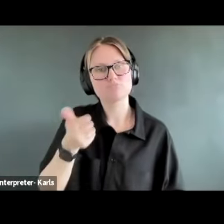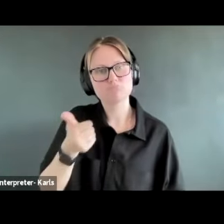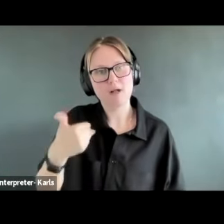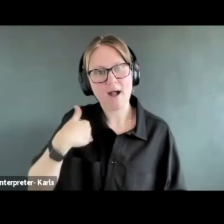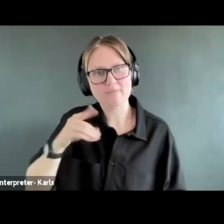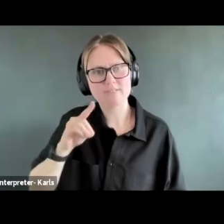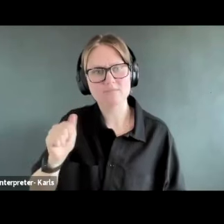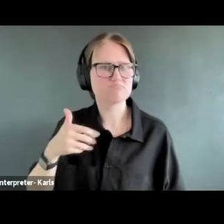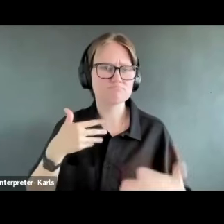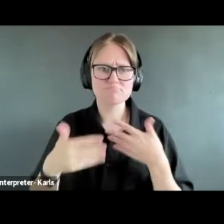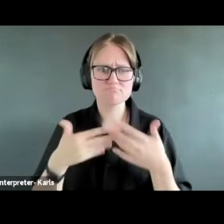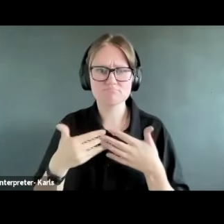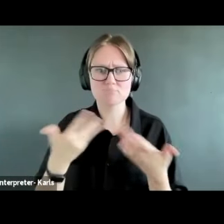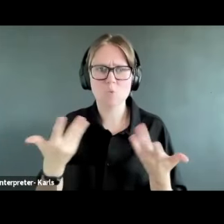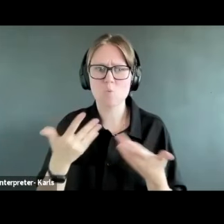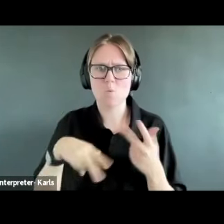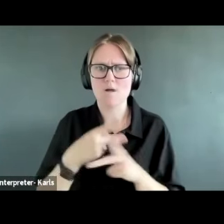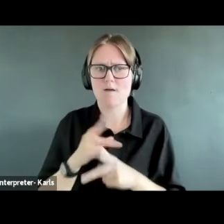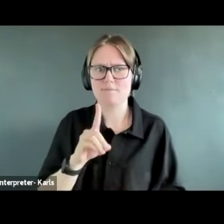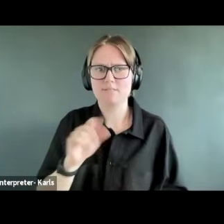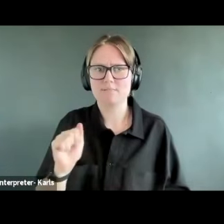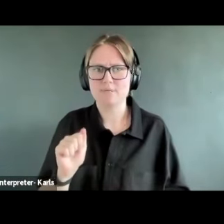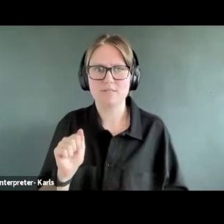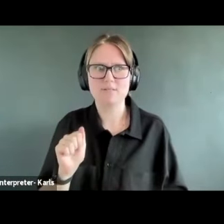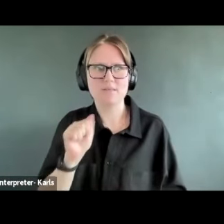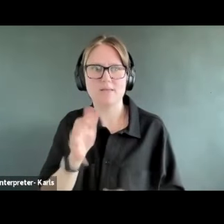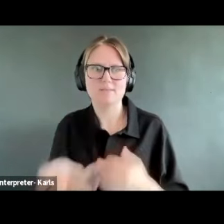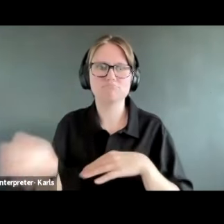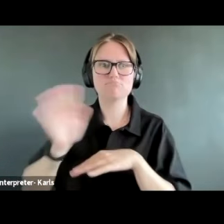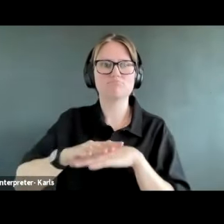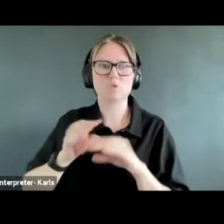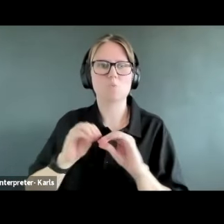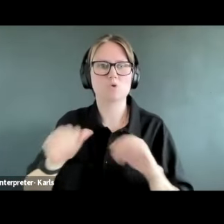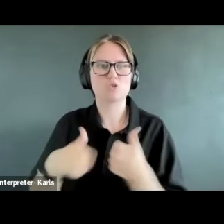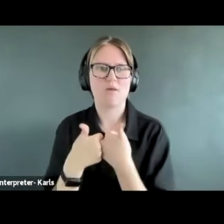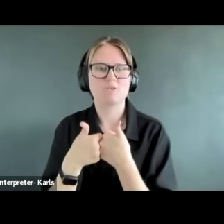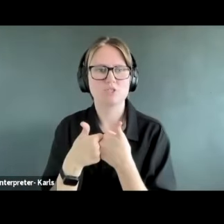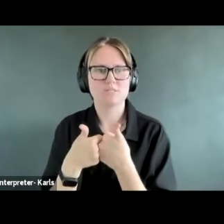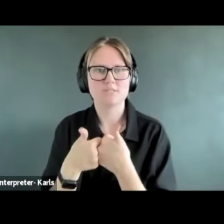disability is it can have extra challenges but no matter